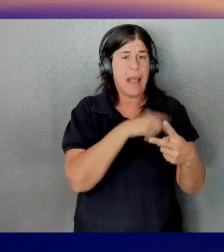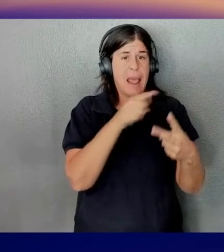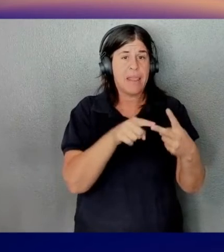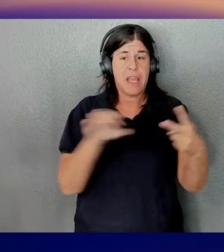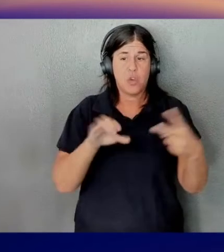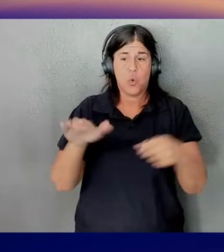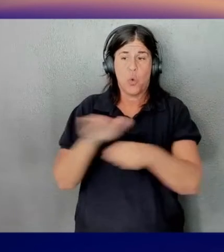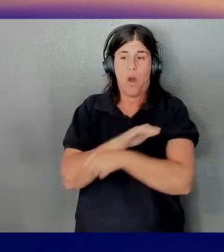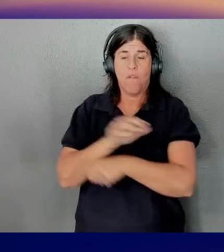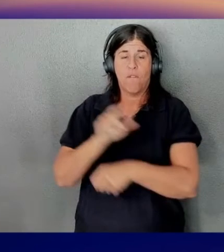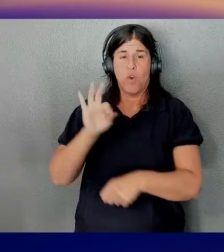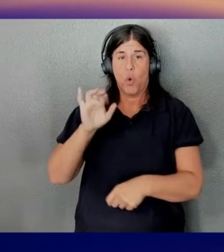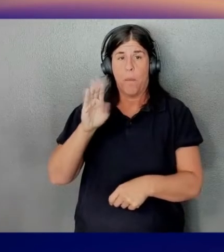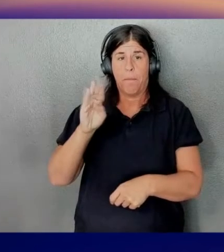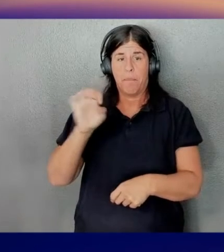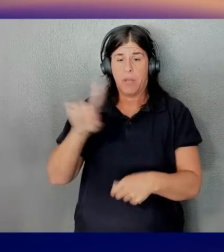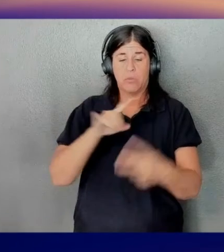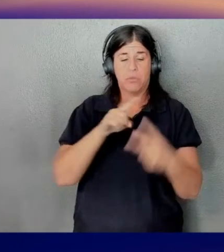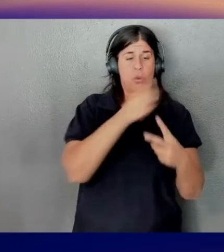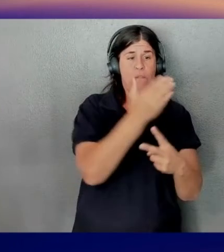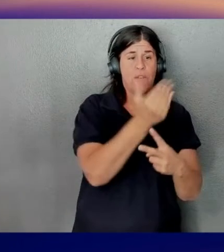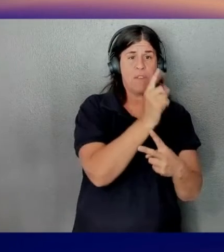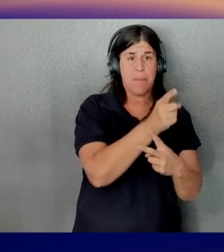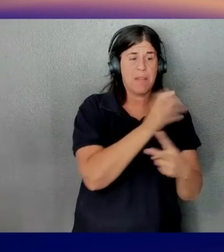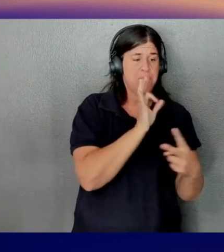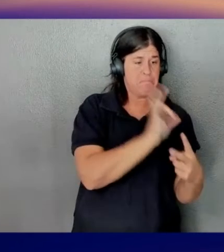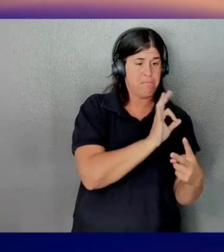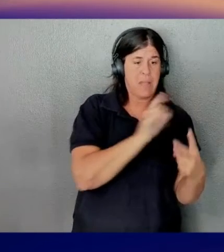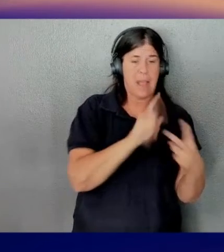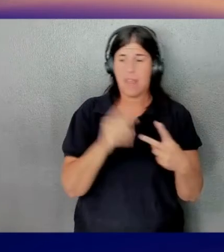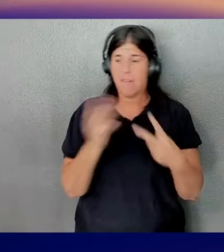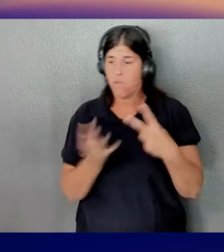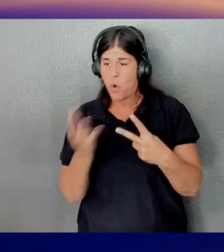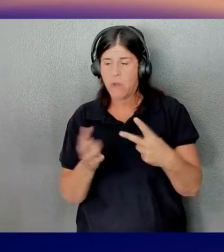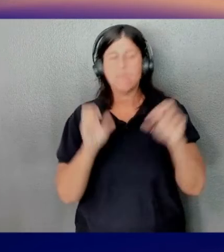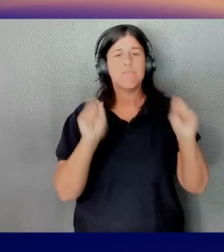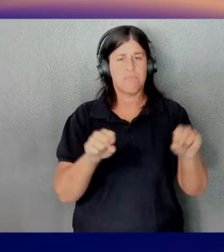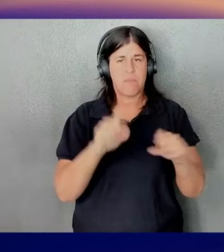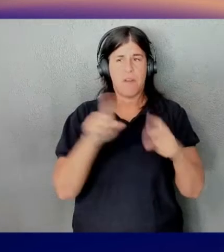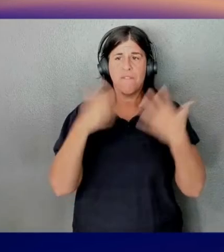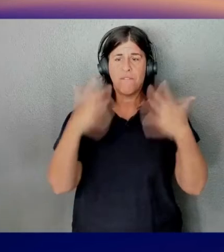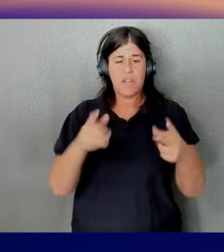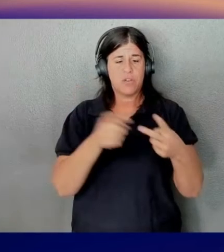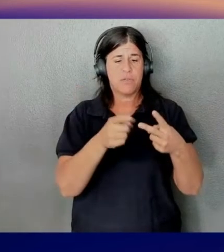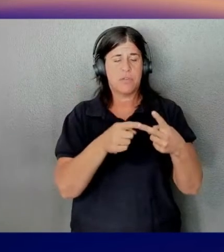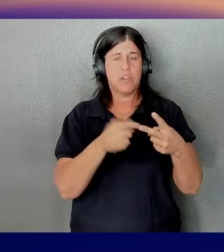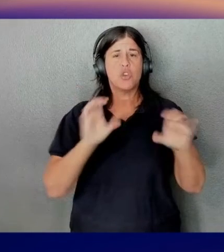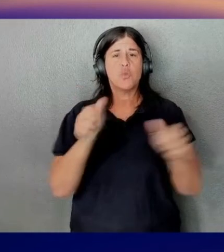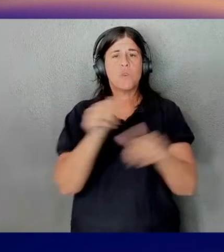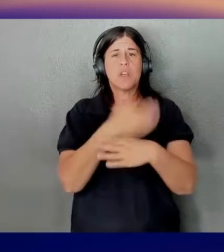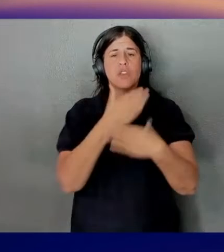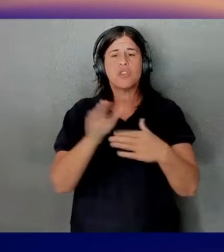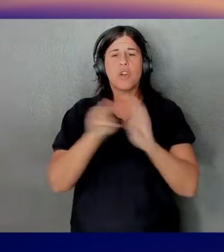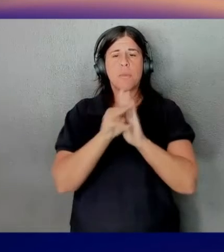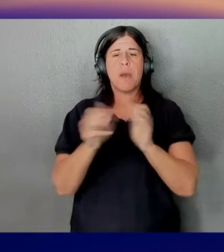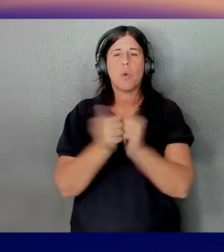Yep. - Okay. You can do that. And once you do a full build, it will you can also share your model with the data scientist. Okay.